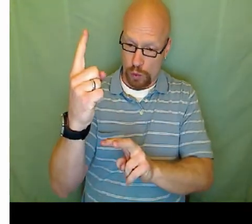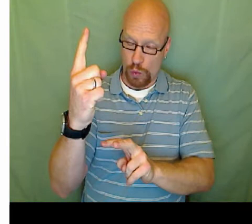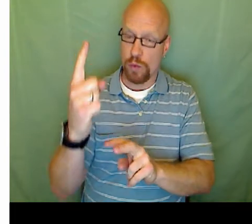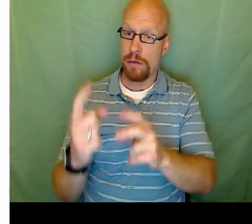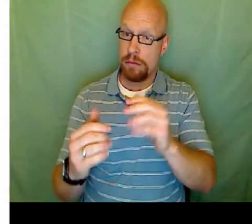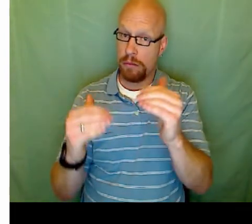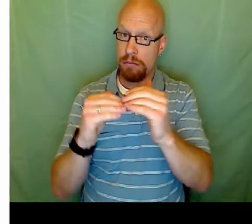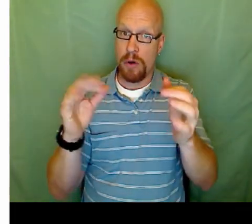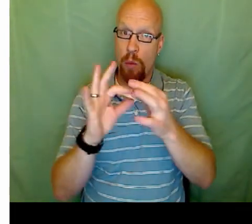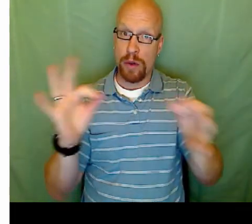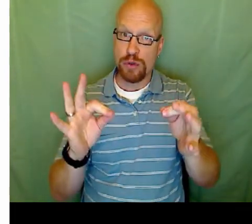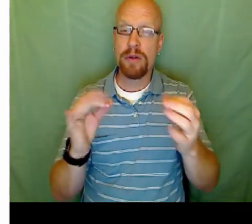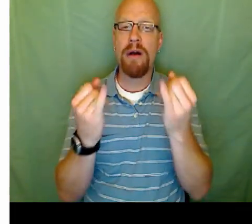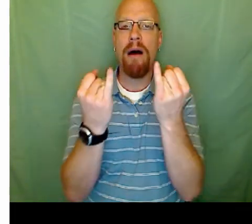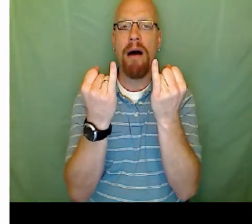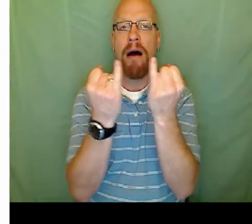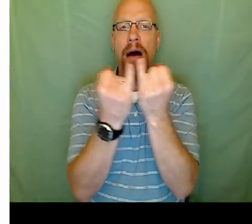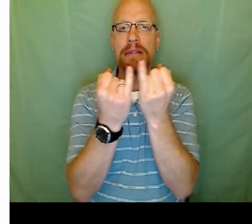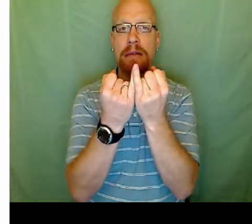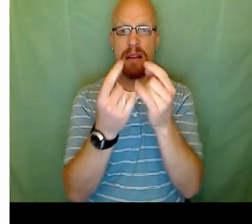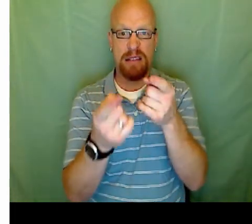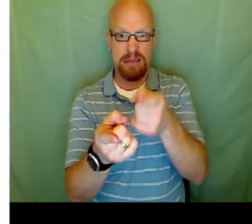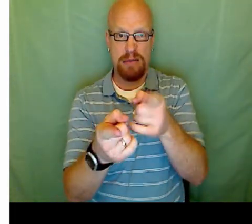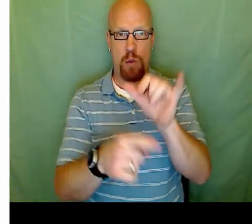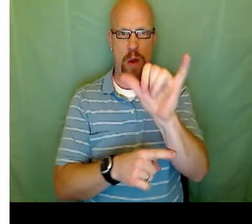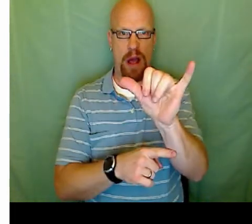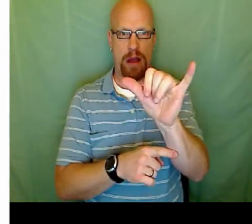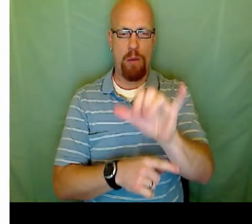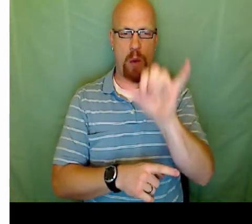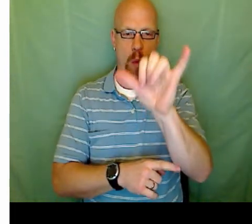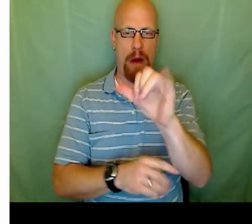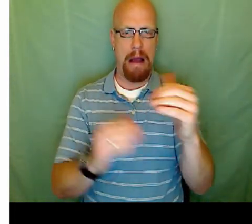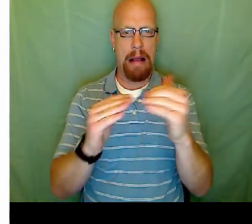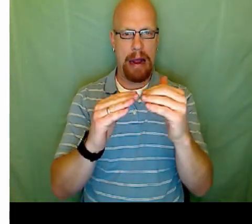to first isolate the y variable within both equations.